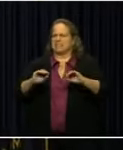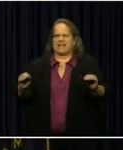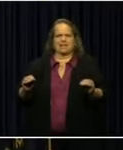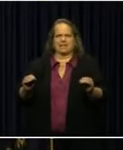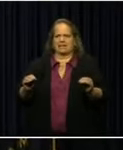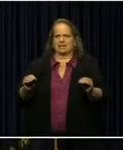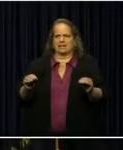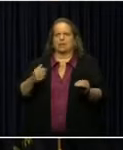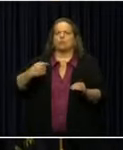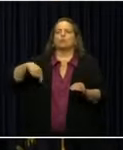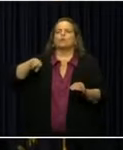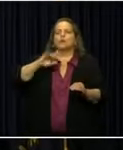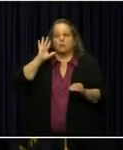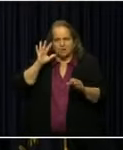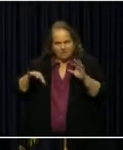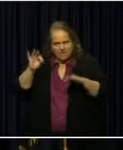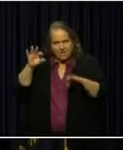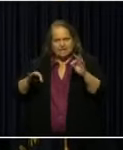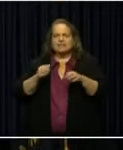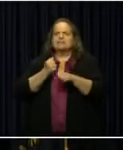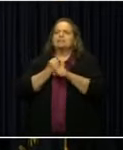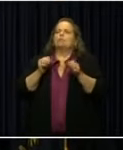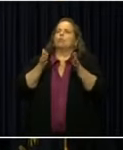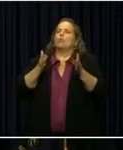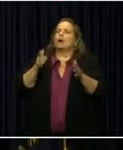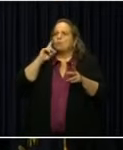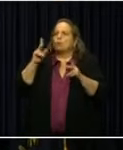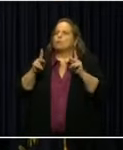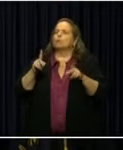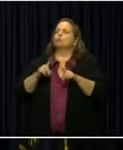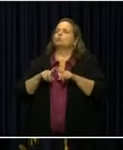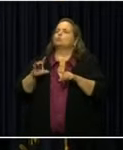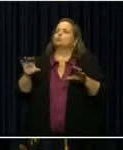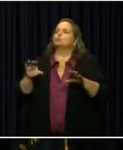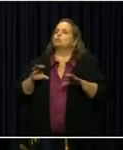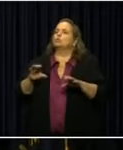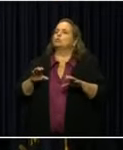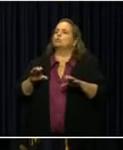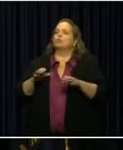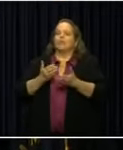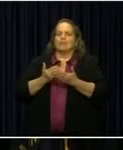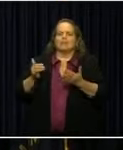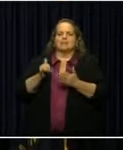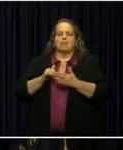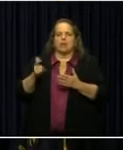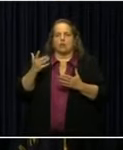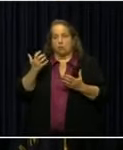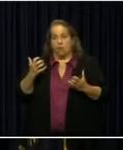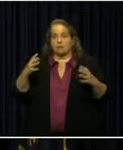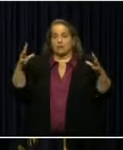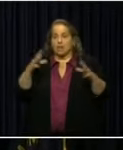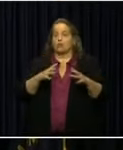SIGN UP FOR BENEFITS. WE WILL HAVE ANOTHER UPDATE THIS